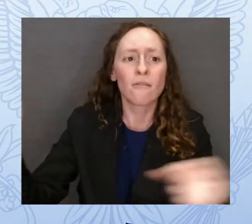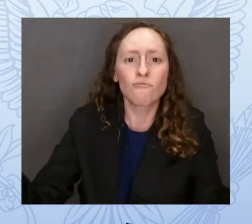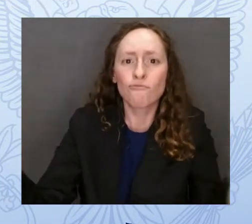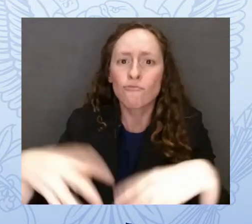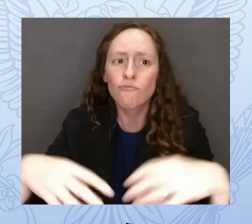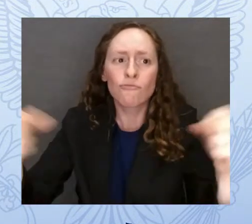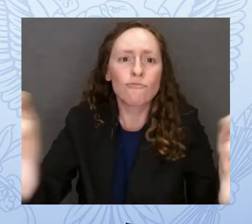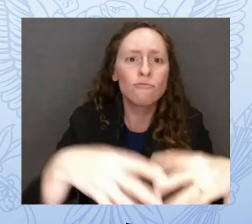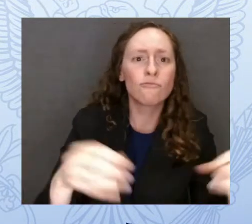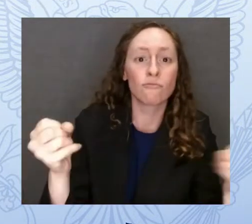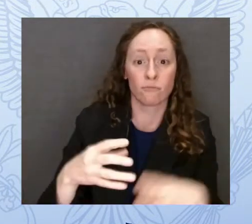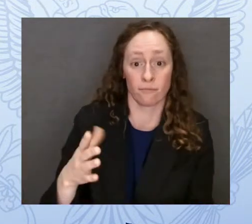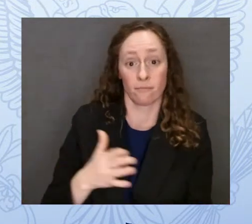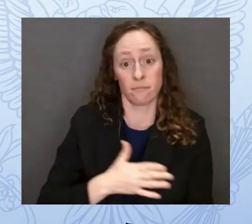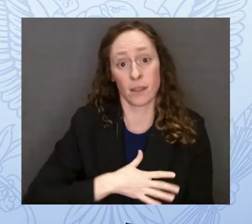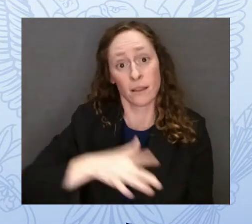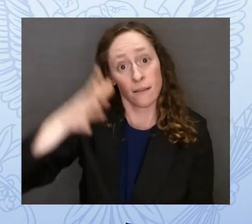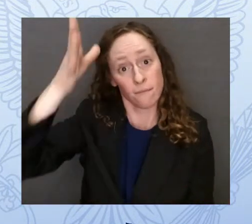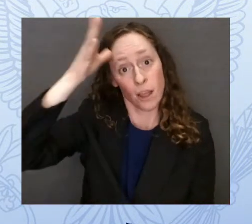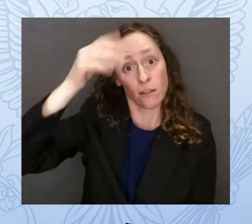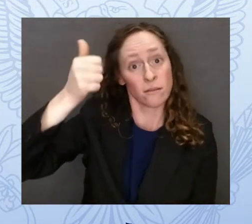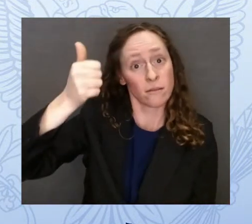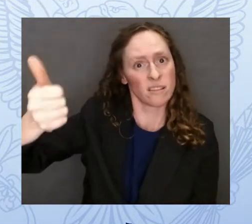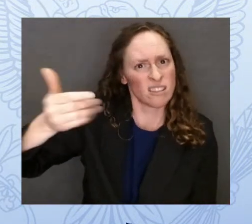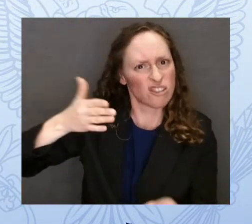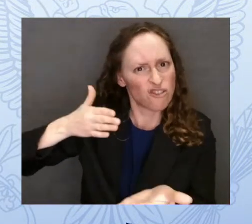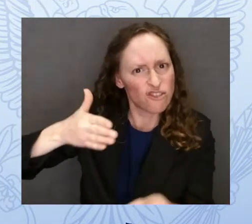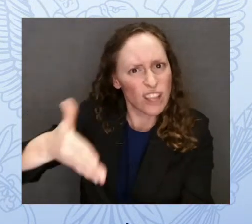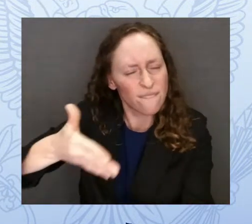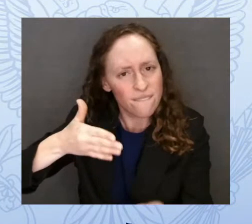really exposed me to the diversity of flavor,